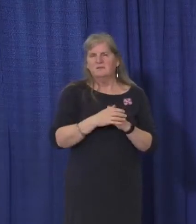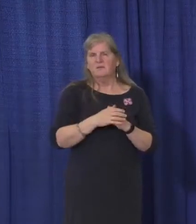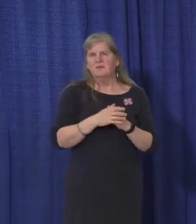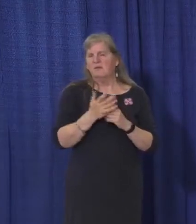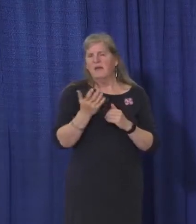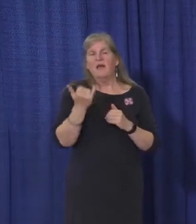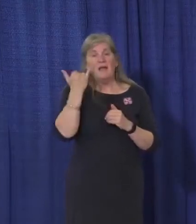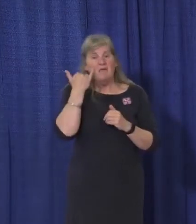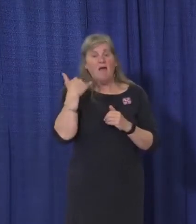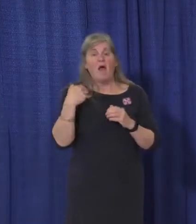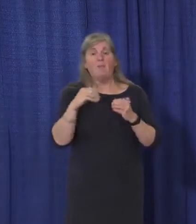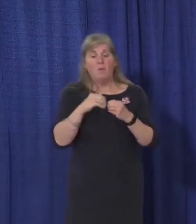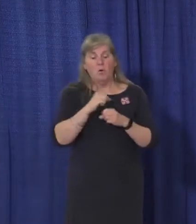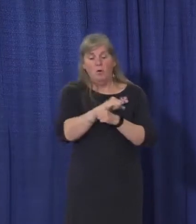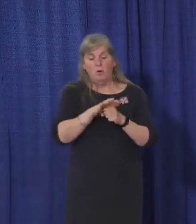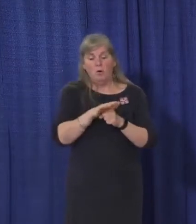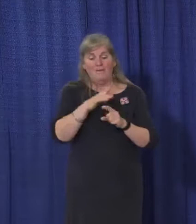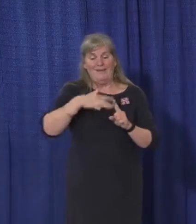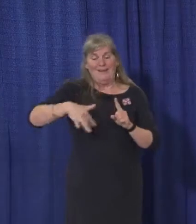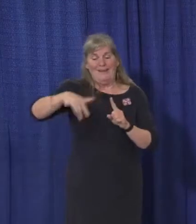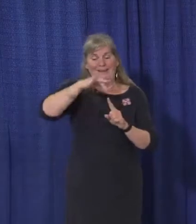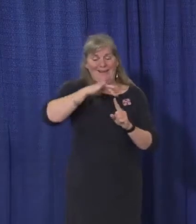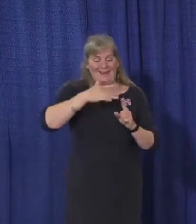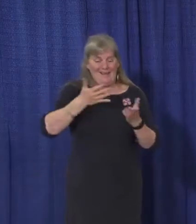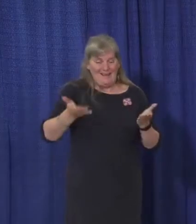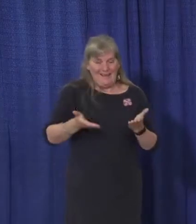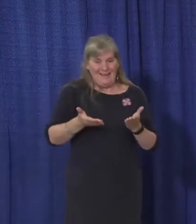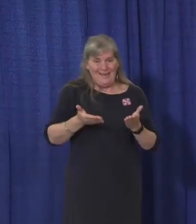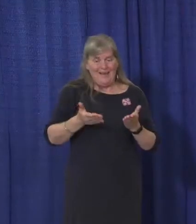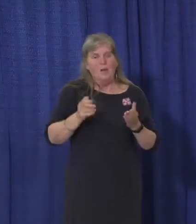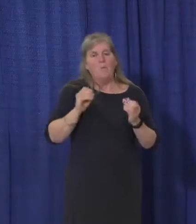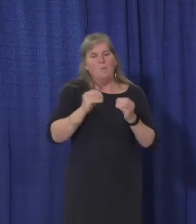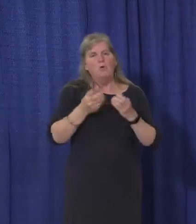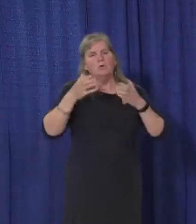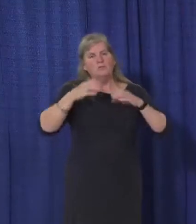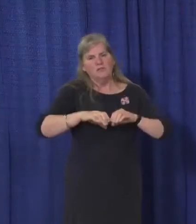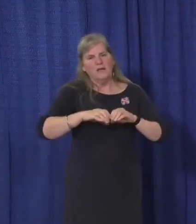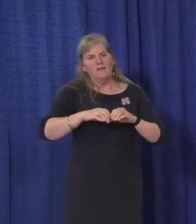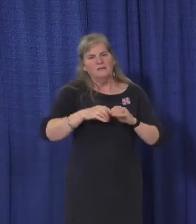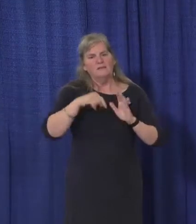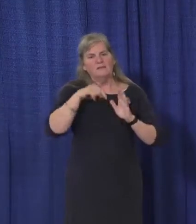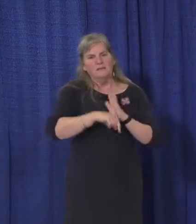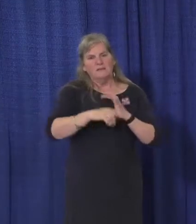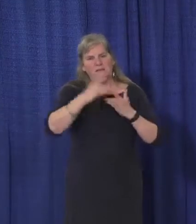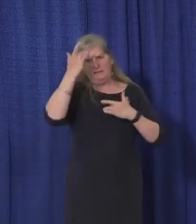more chance for serious disease to occur.